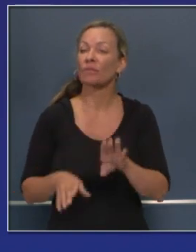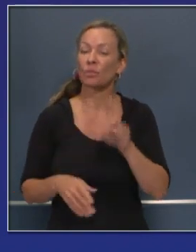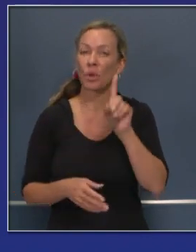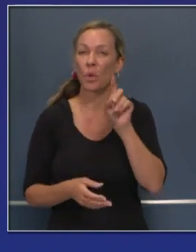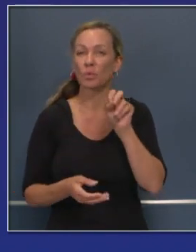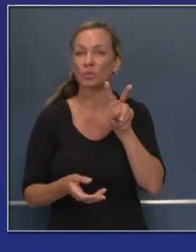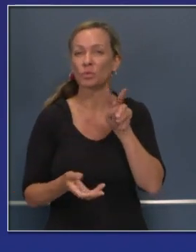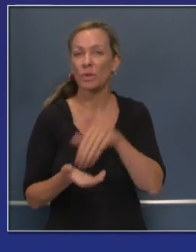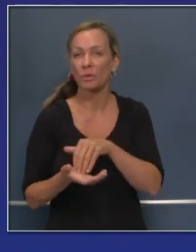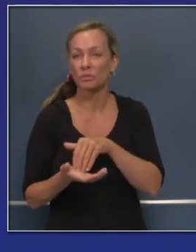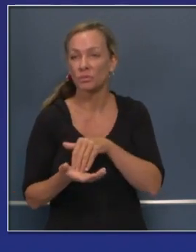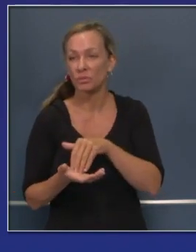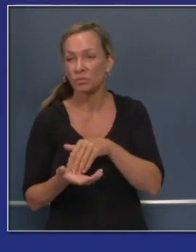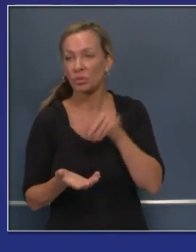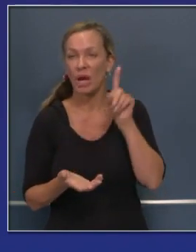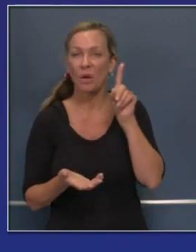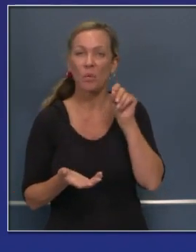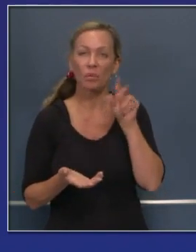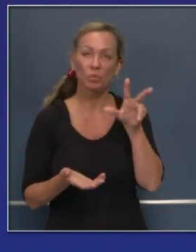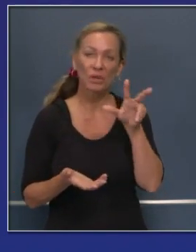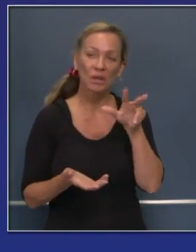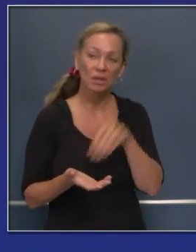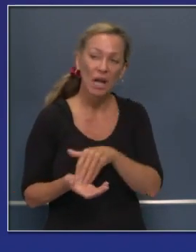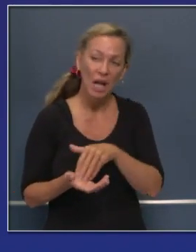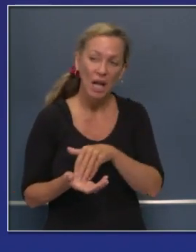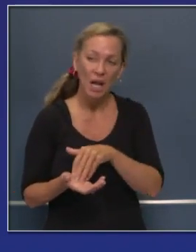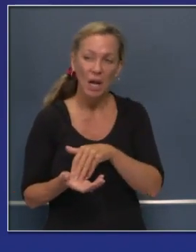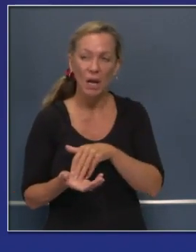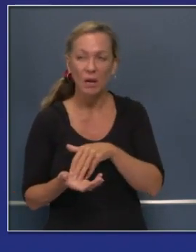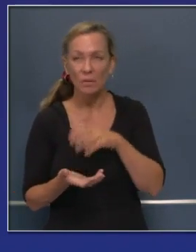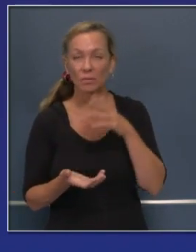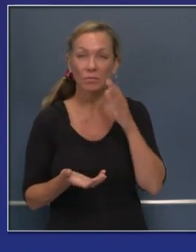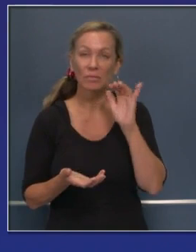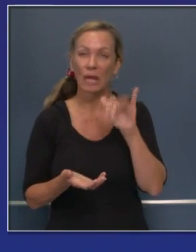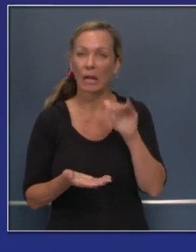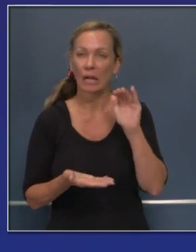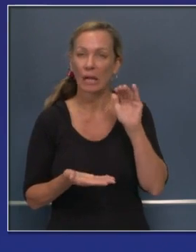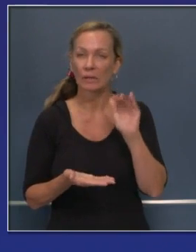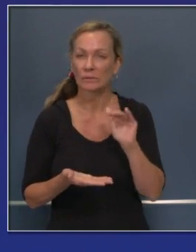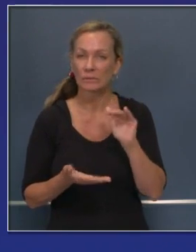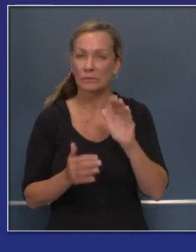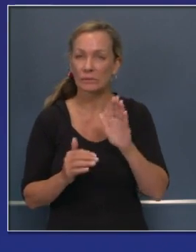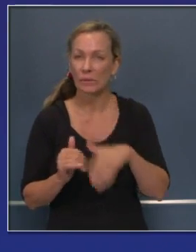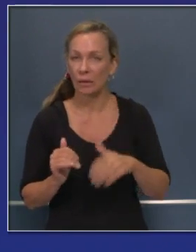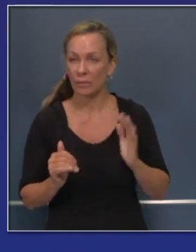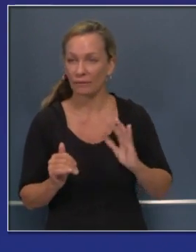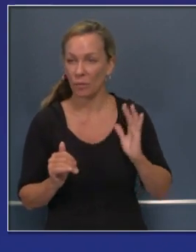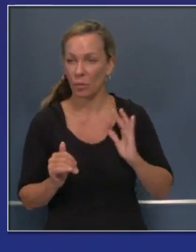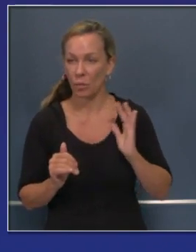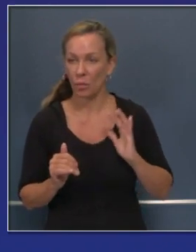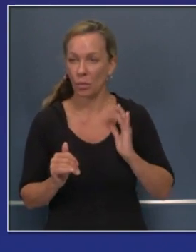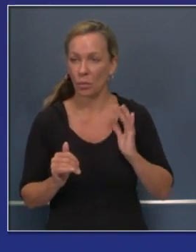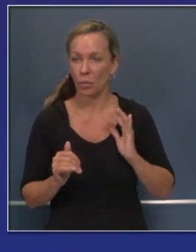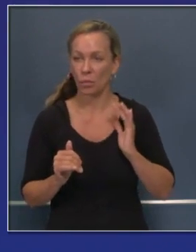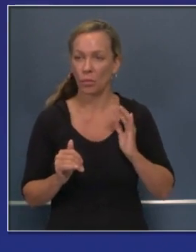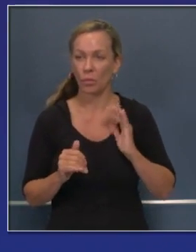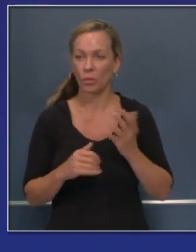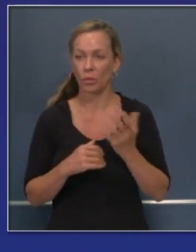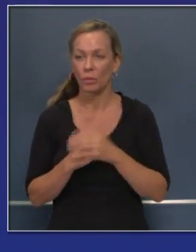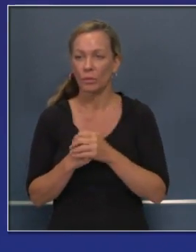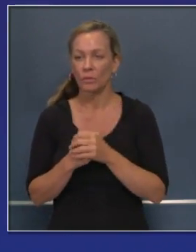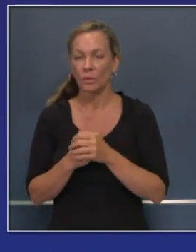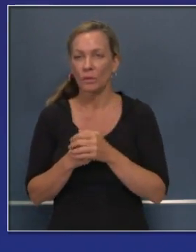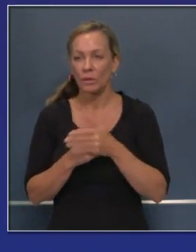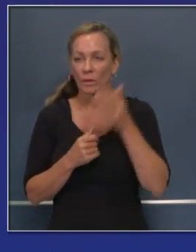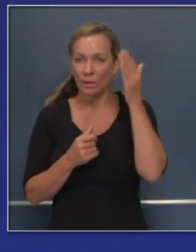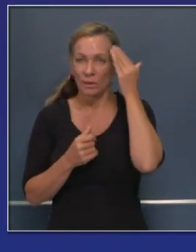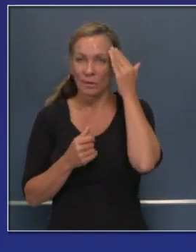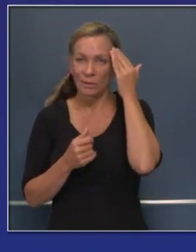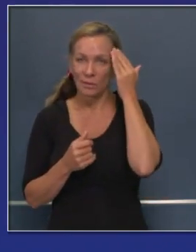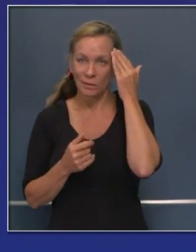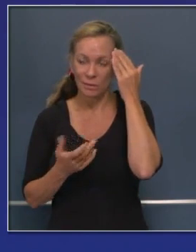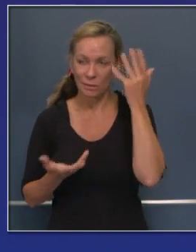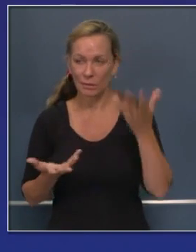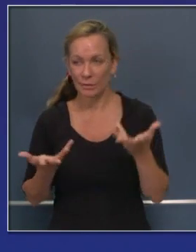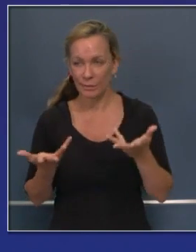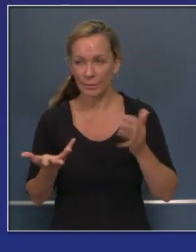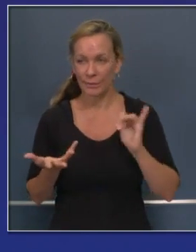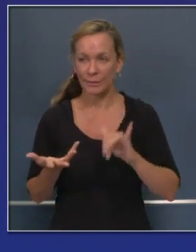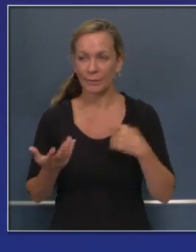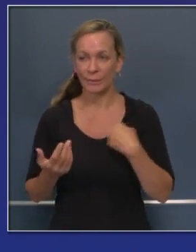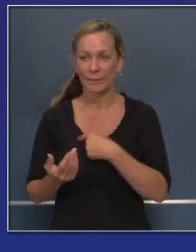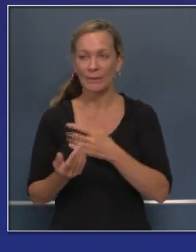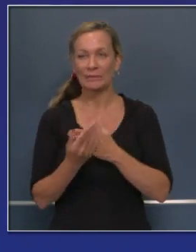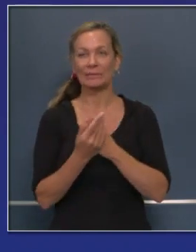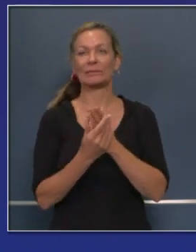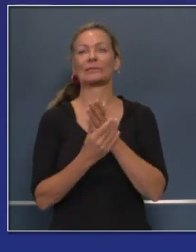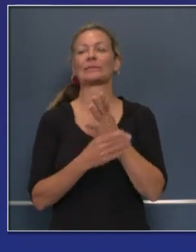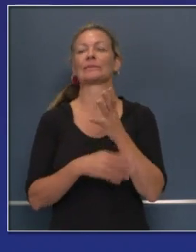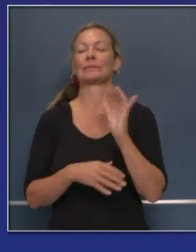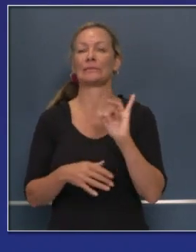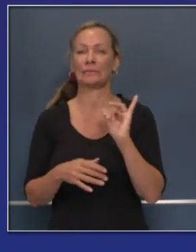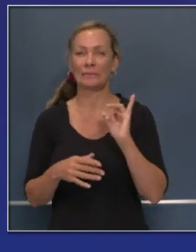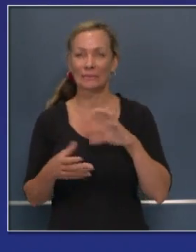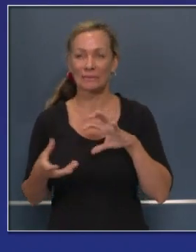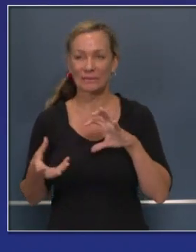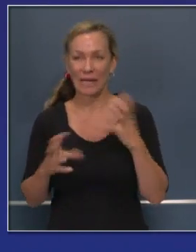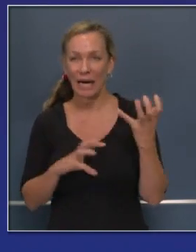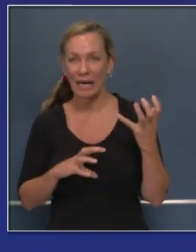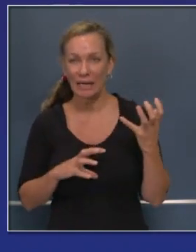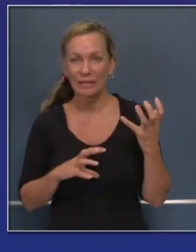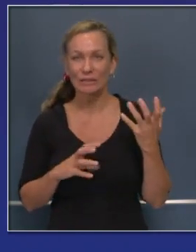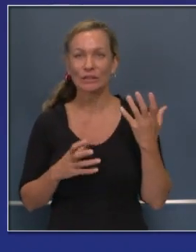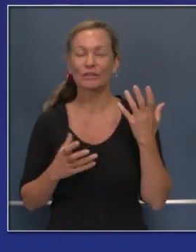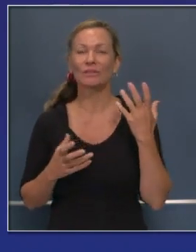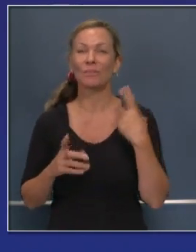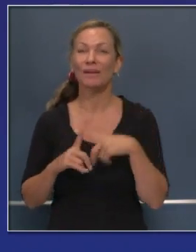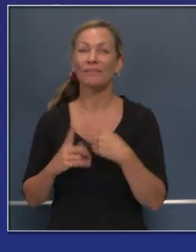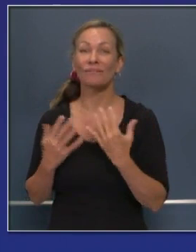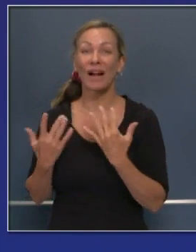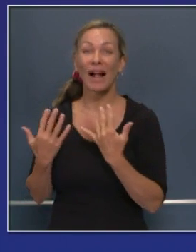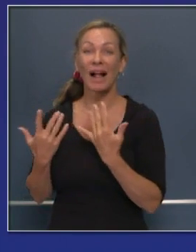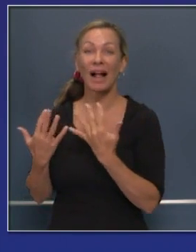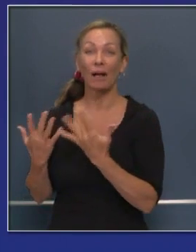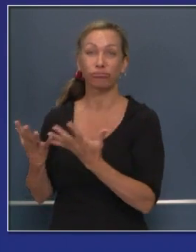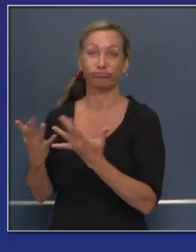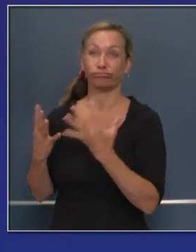YOU’LL SEE THE SEVEN-DAY AVERAGE OF TEST IS A LITTLE OVER 102000 AND, WHICH IS SLIGHTLY DOWN.